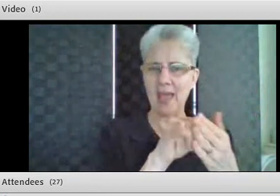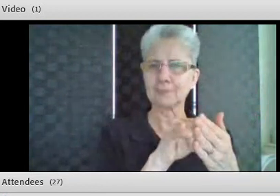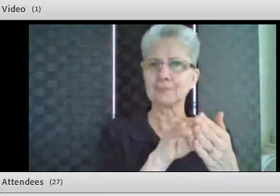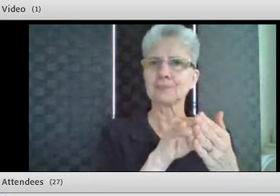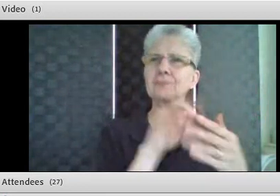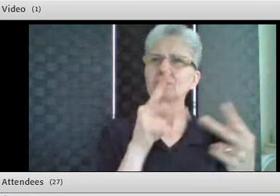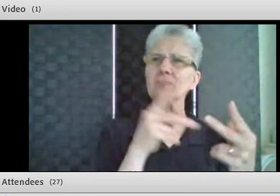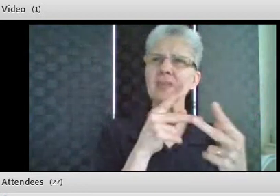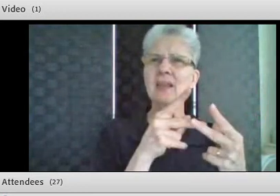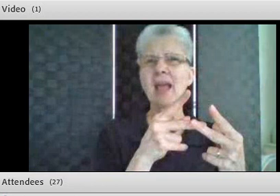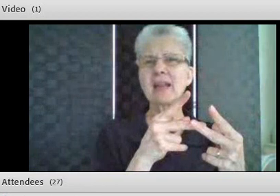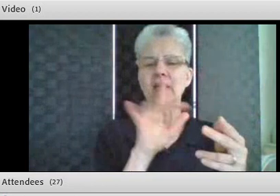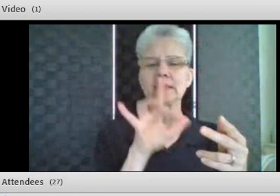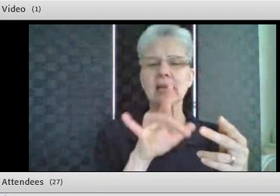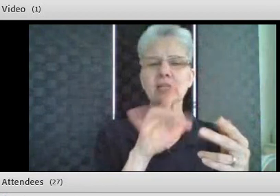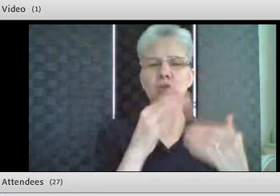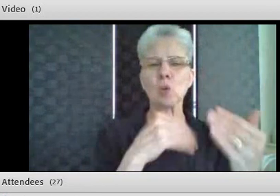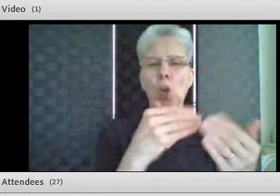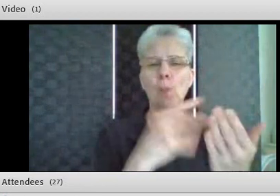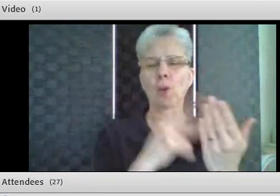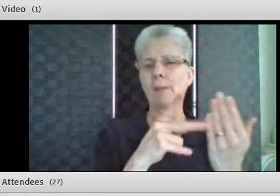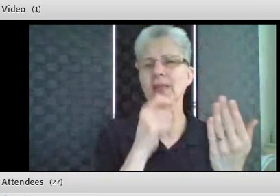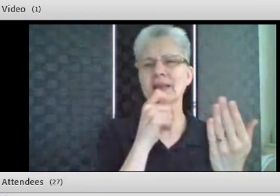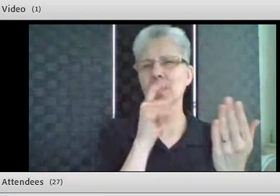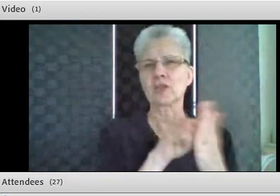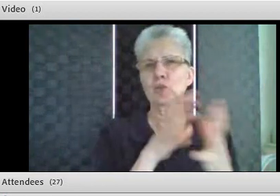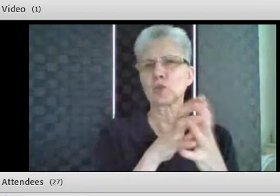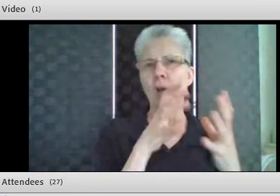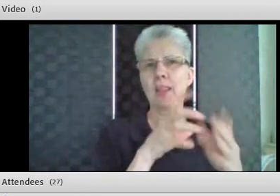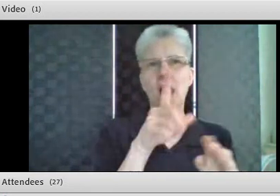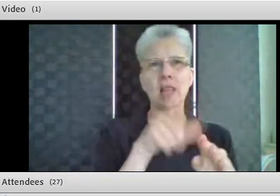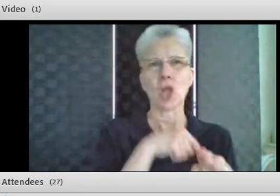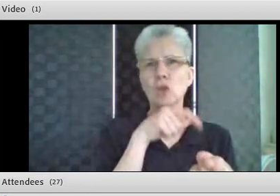Ryan: so moving on, so like we said, Google Chrome Music Lab is --